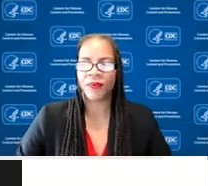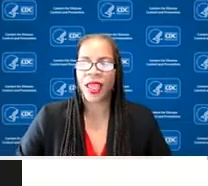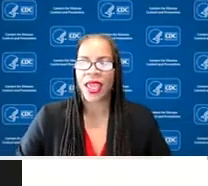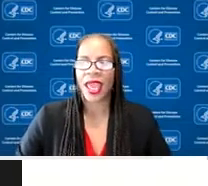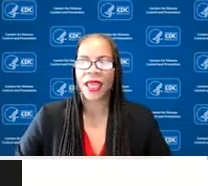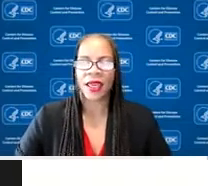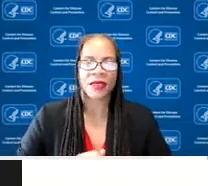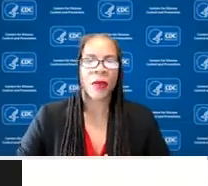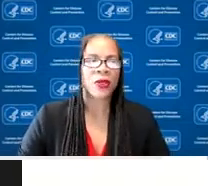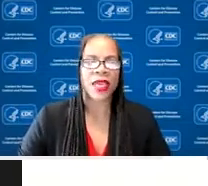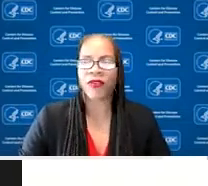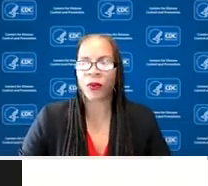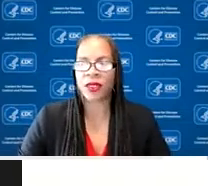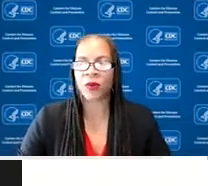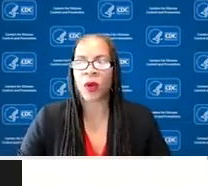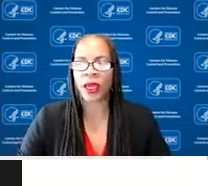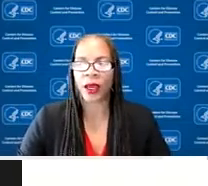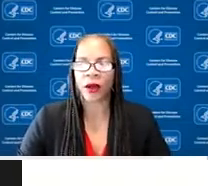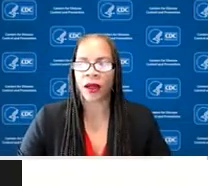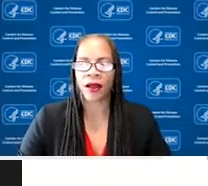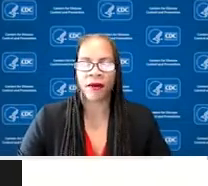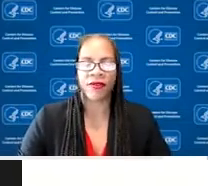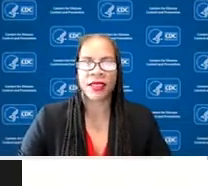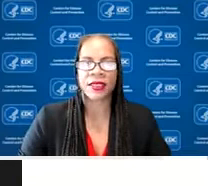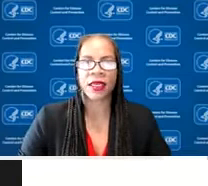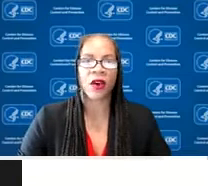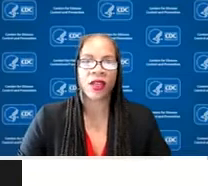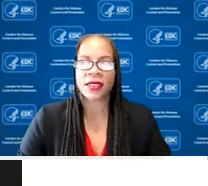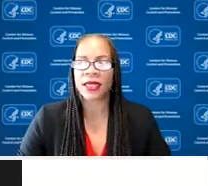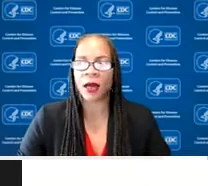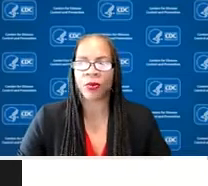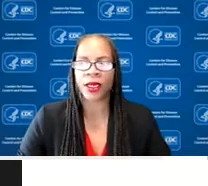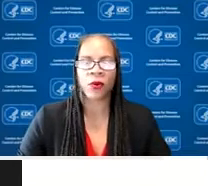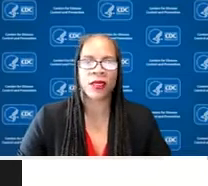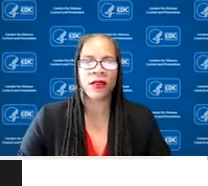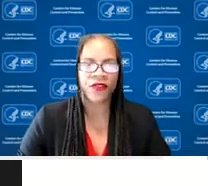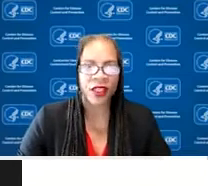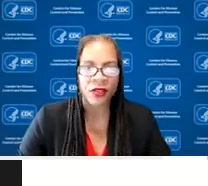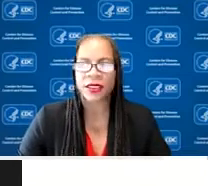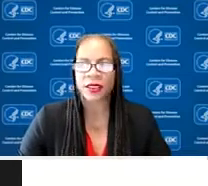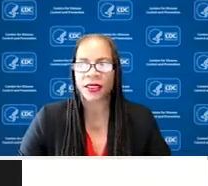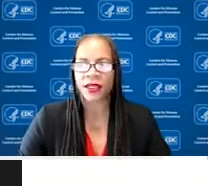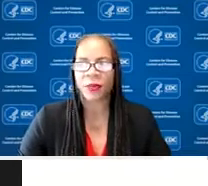And, as most everyone is aware, this, the COVID-19 outbreak, was officially declared